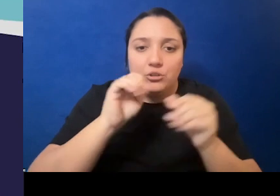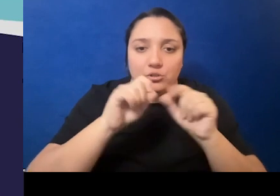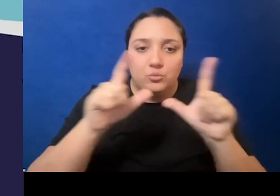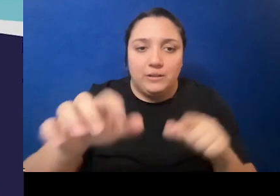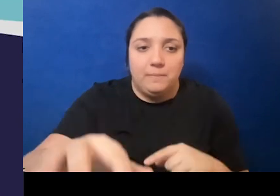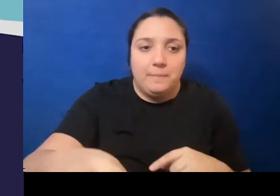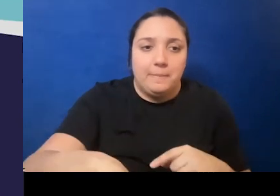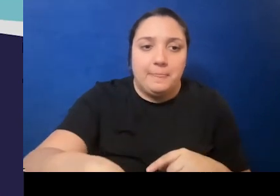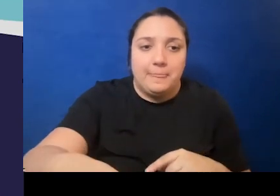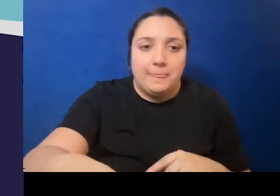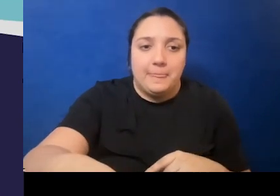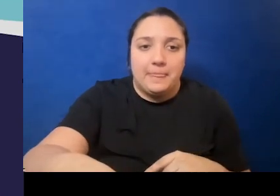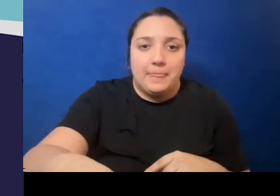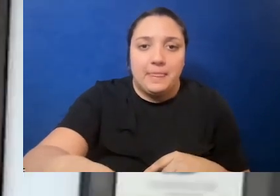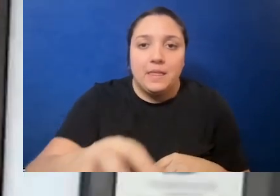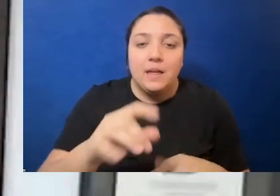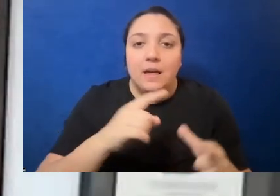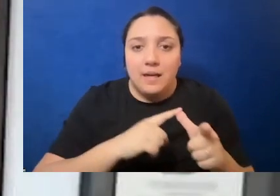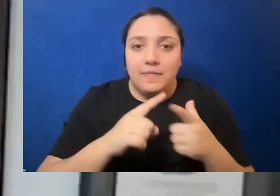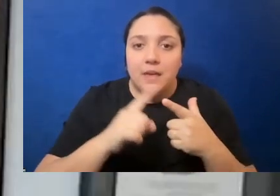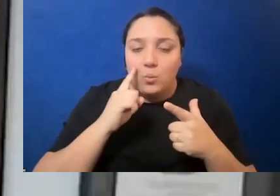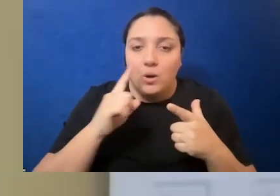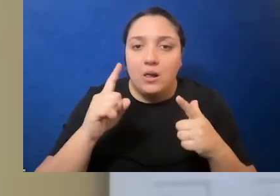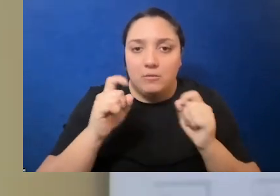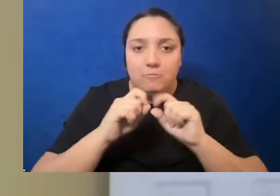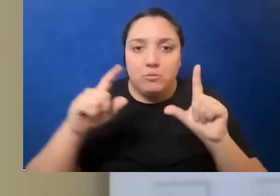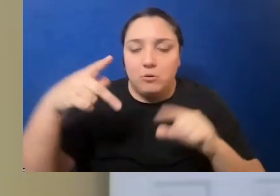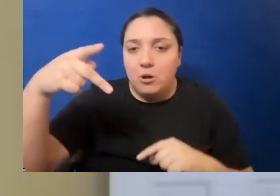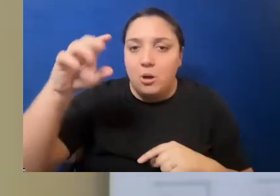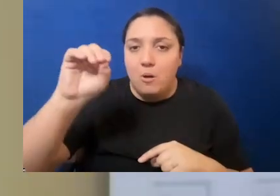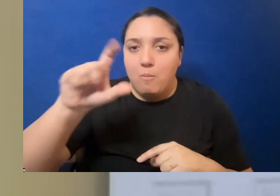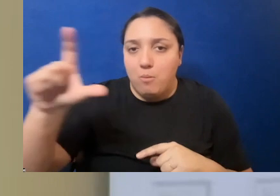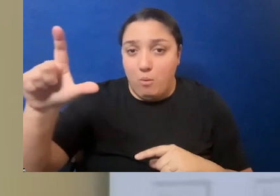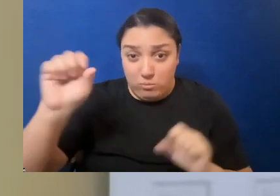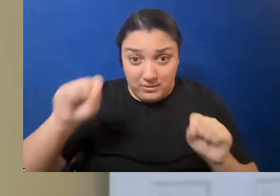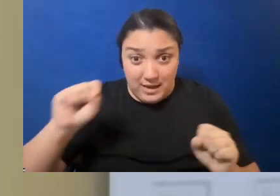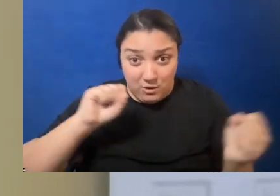I DO, YES, THAT IS ME. AND THEN WE WILL PUT THE POLL.